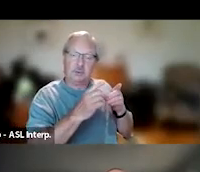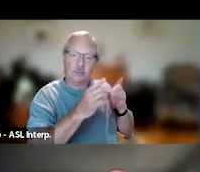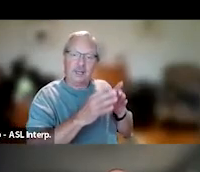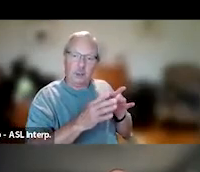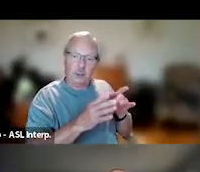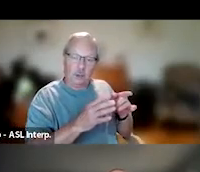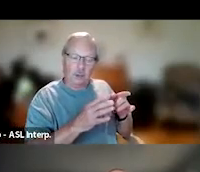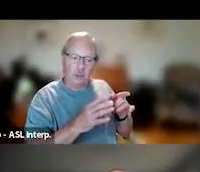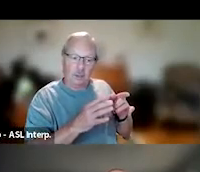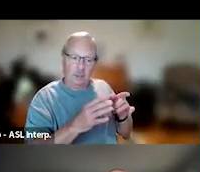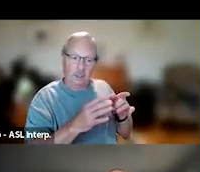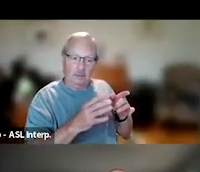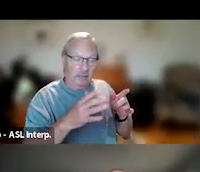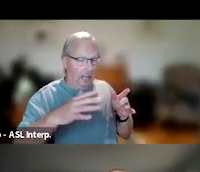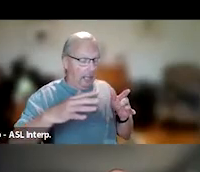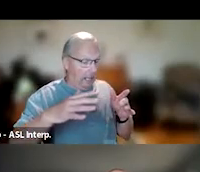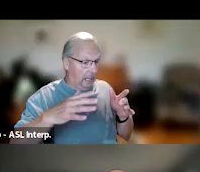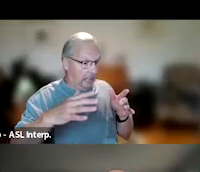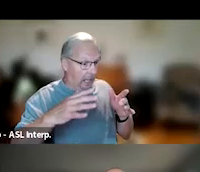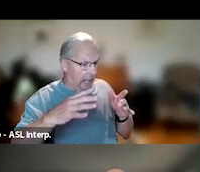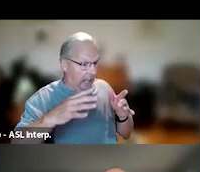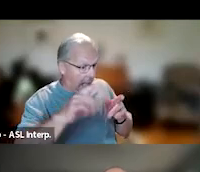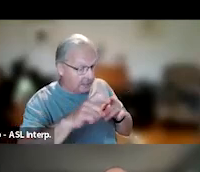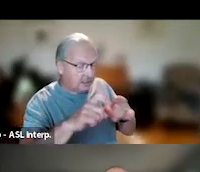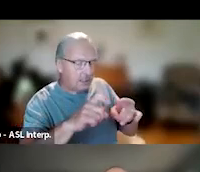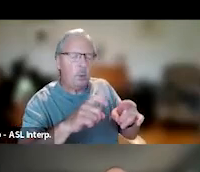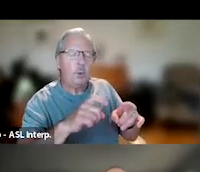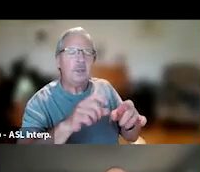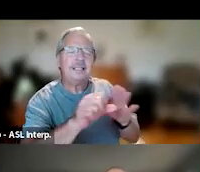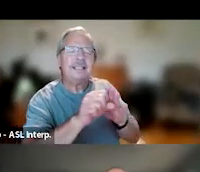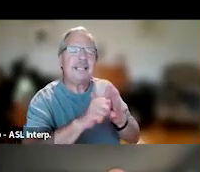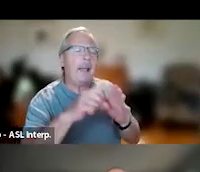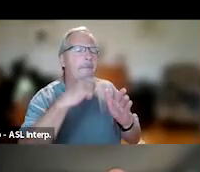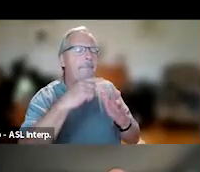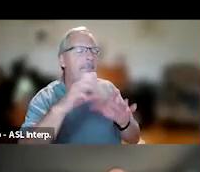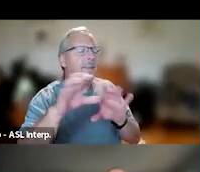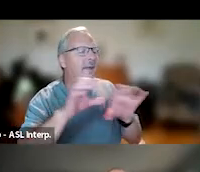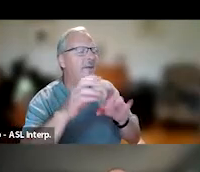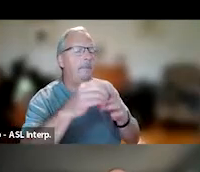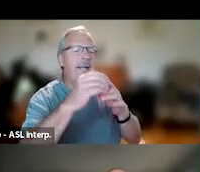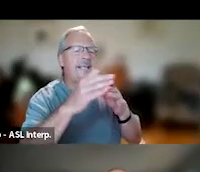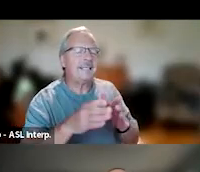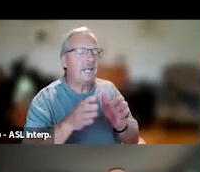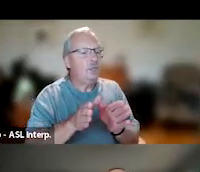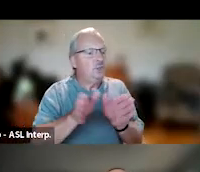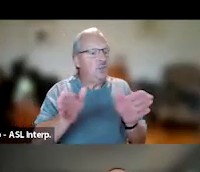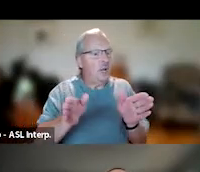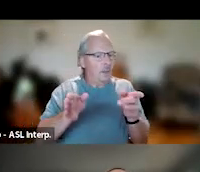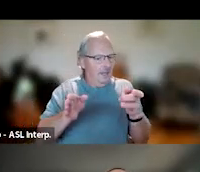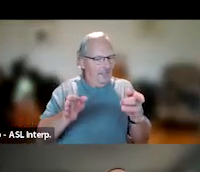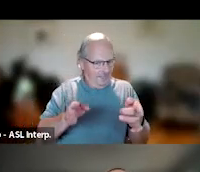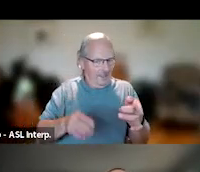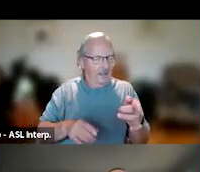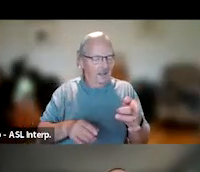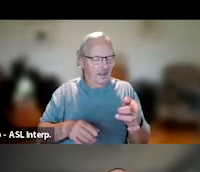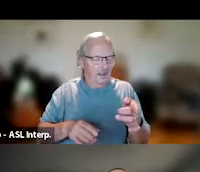have your state's public affairs specialists. So the public affairs specialists are generally, I'll say, at a state level.